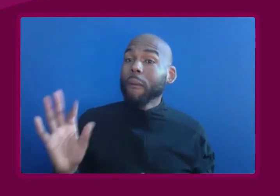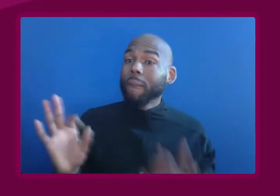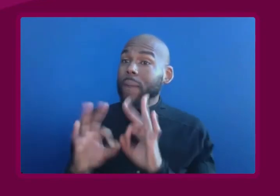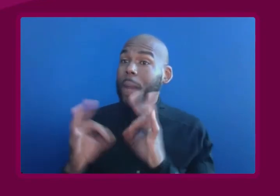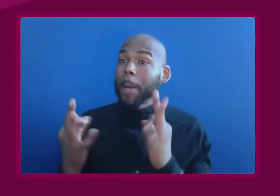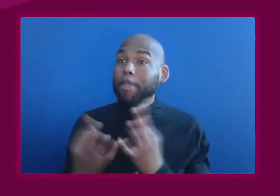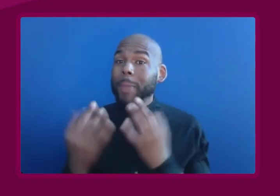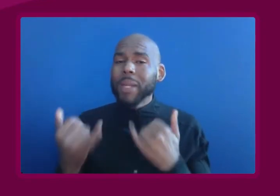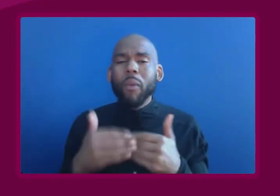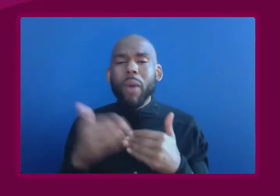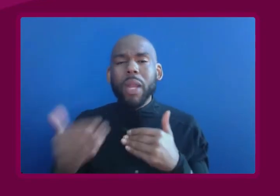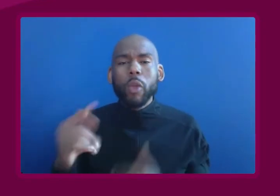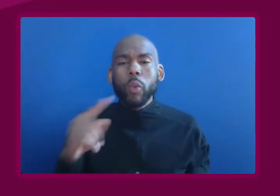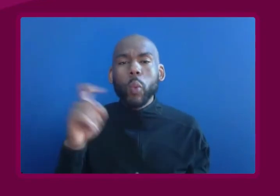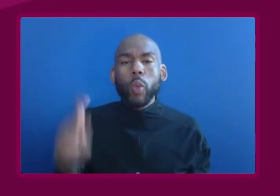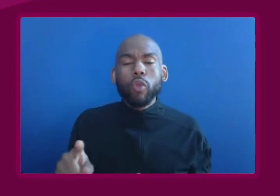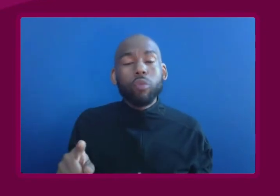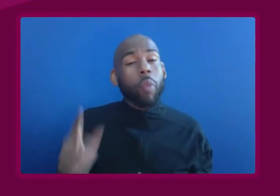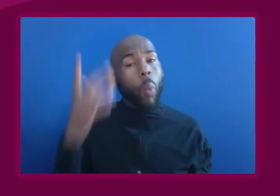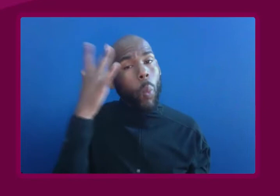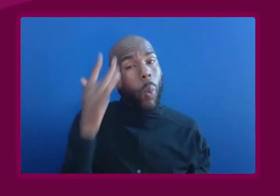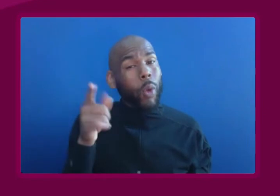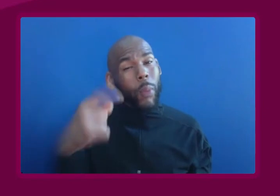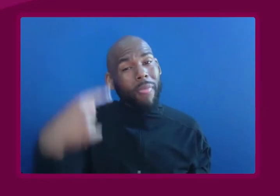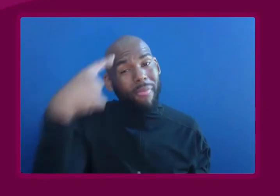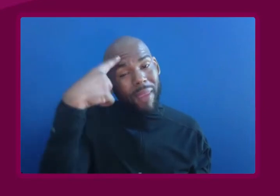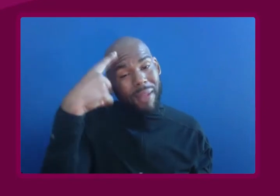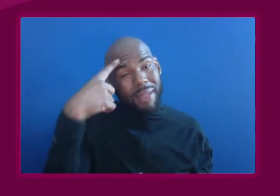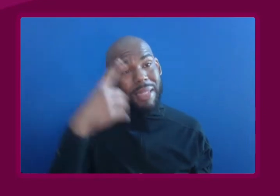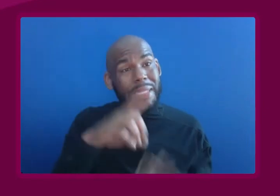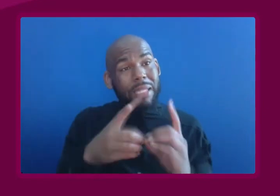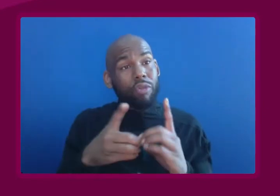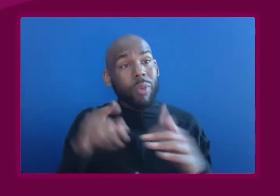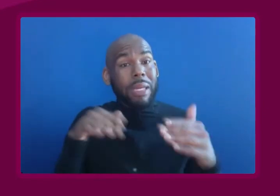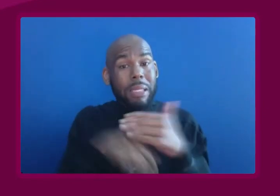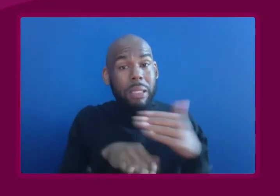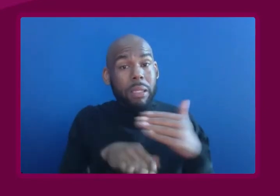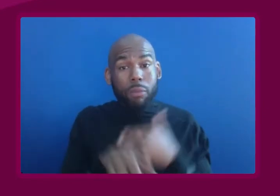that brings us to our next question of, why do you think that digital accessibility should